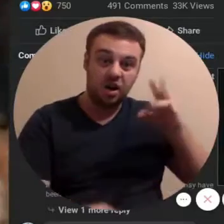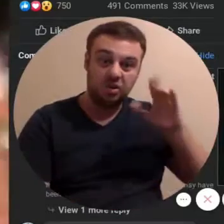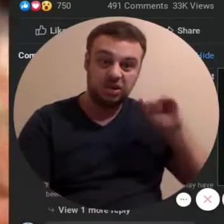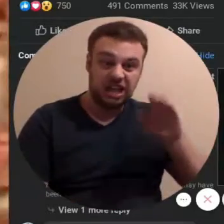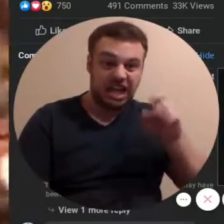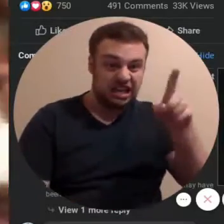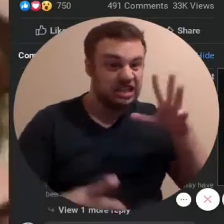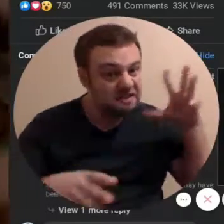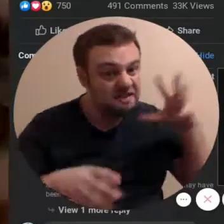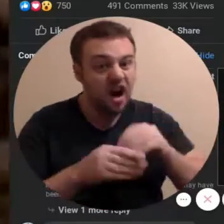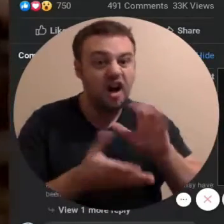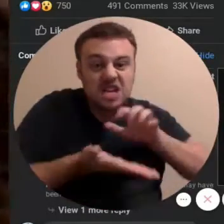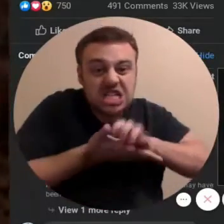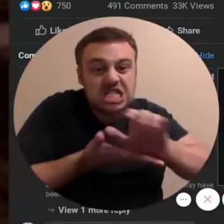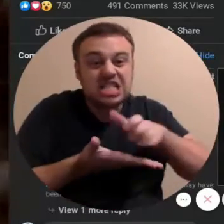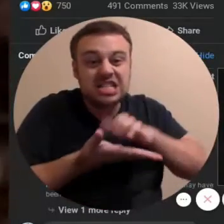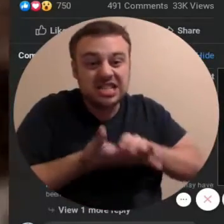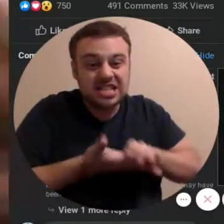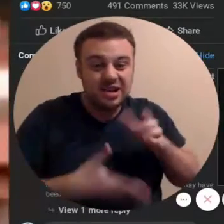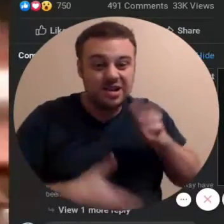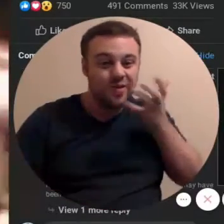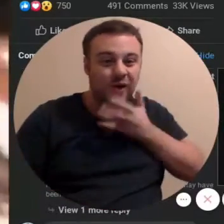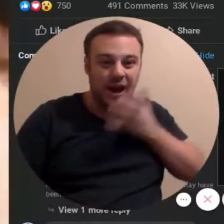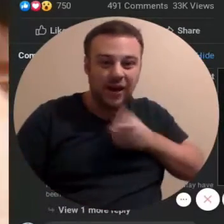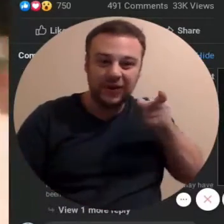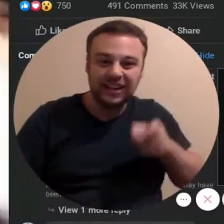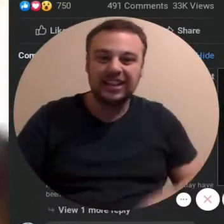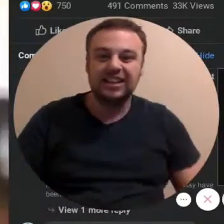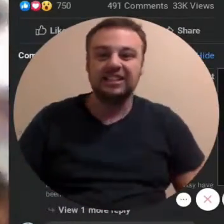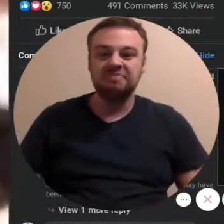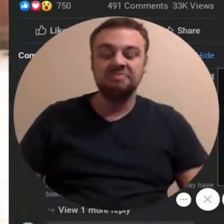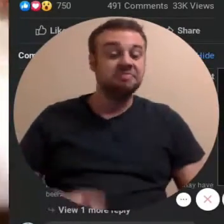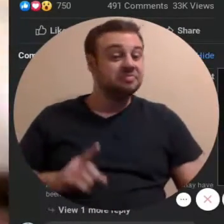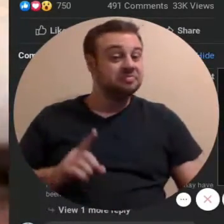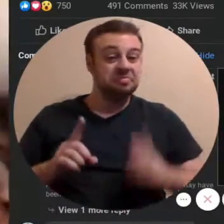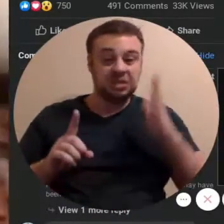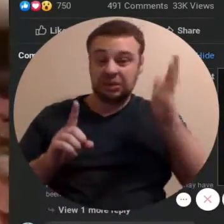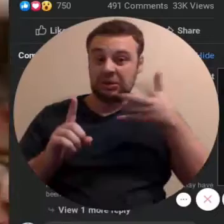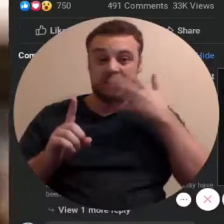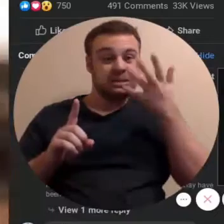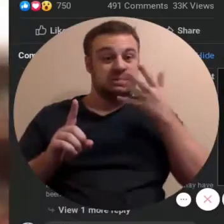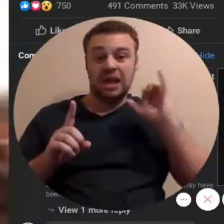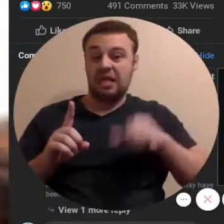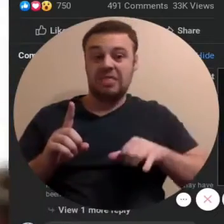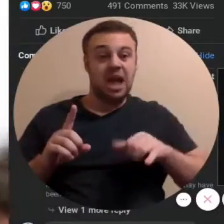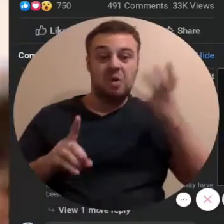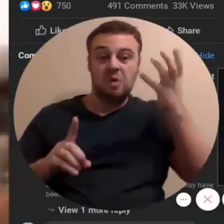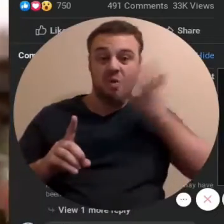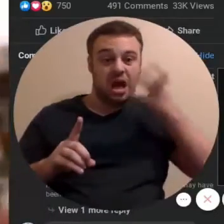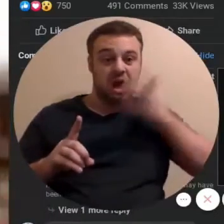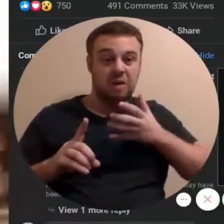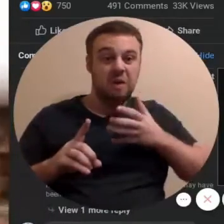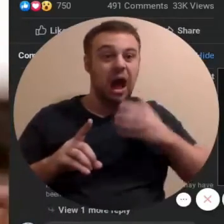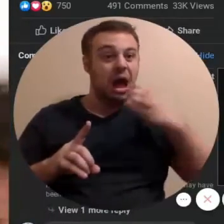Julie: Get in there. Erica: Oh, you can smell that, you guys. If we had smell, Facebook, these are fish